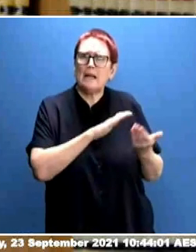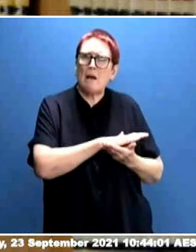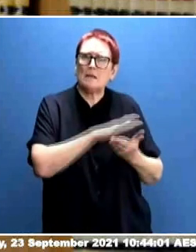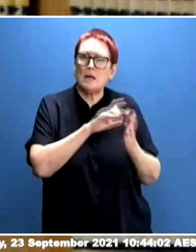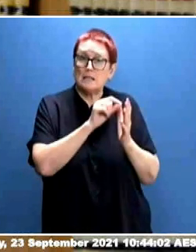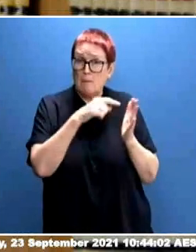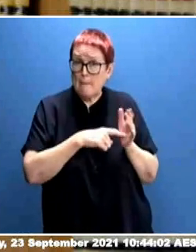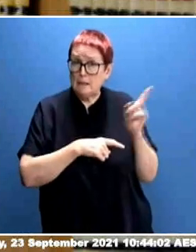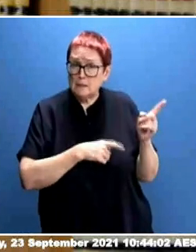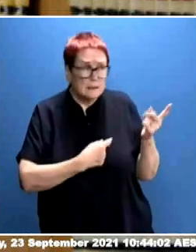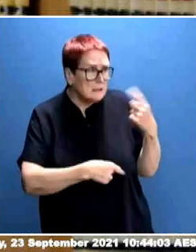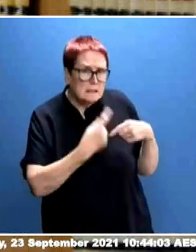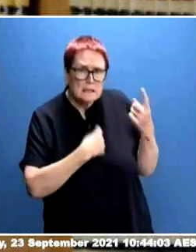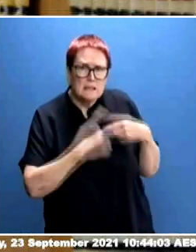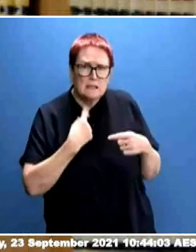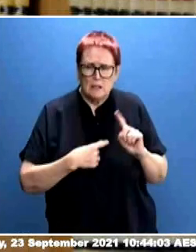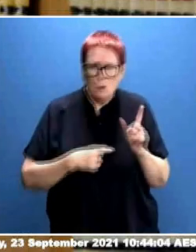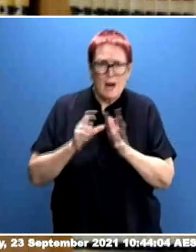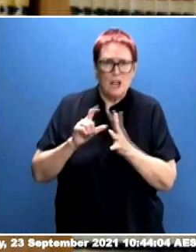about a child's level of functioning, their disability